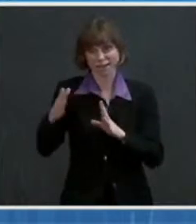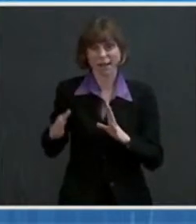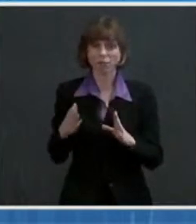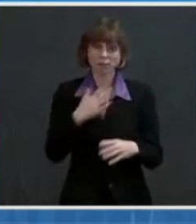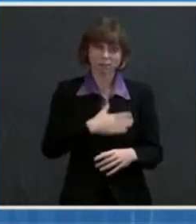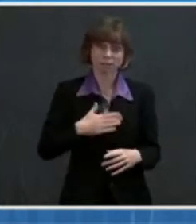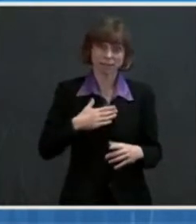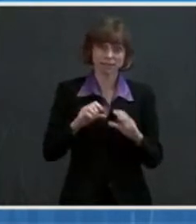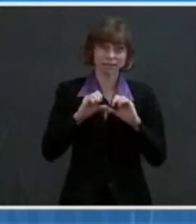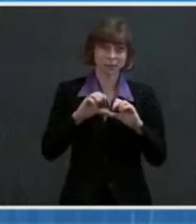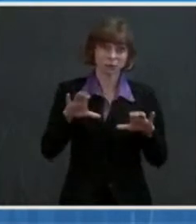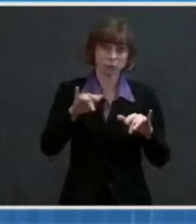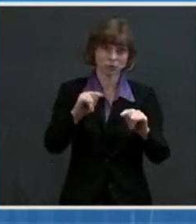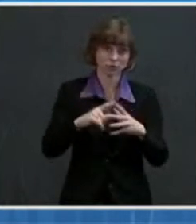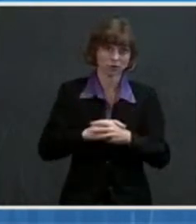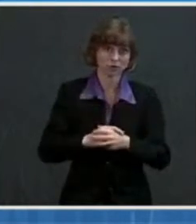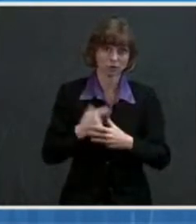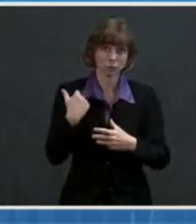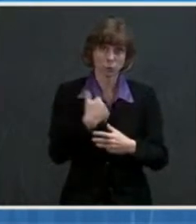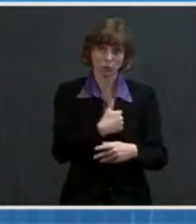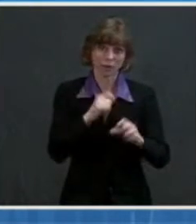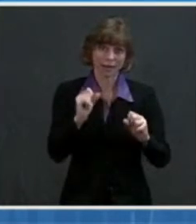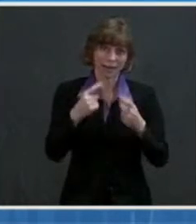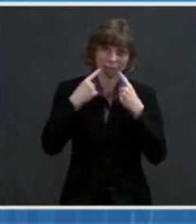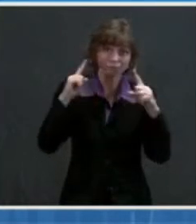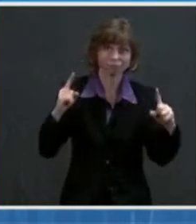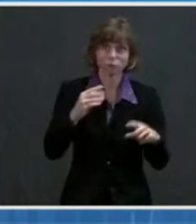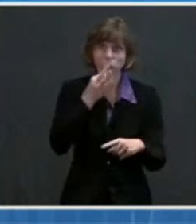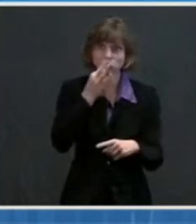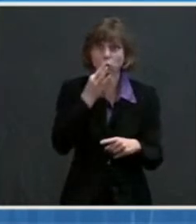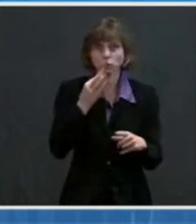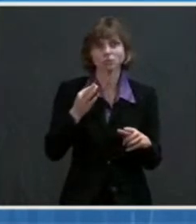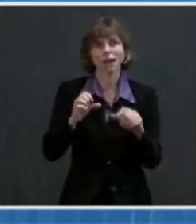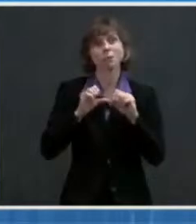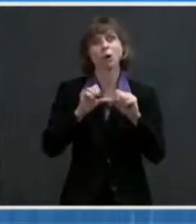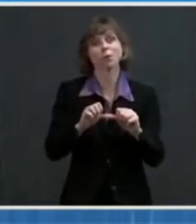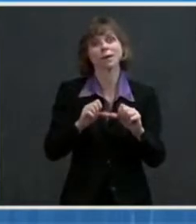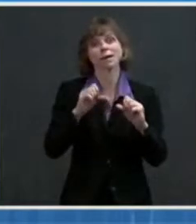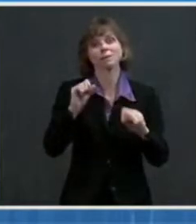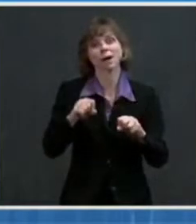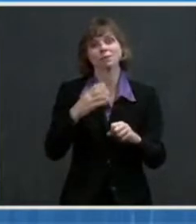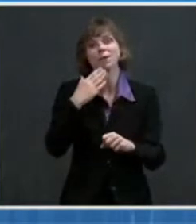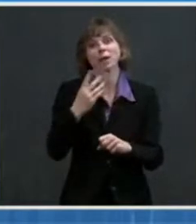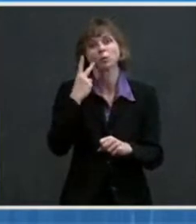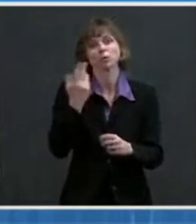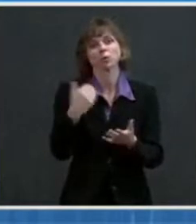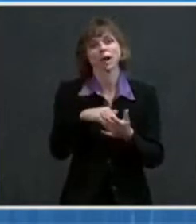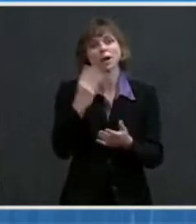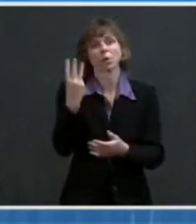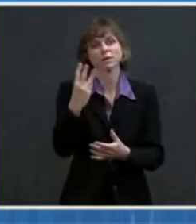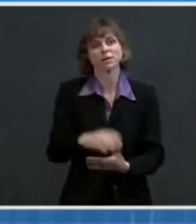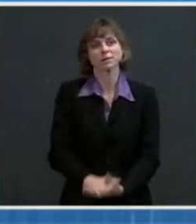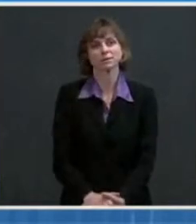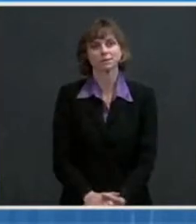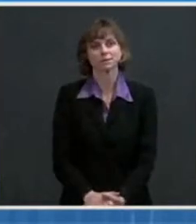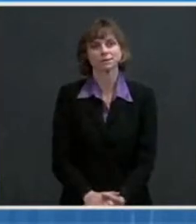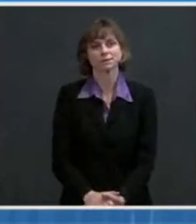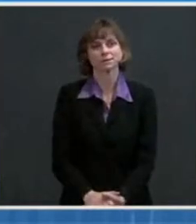TAKEN WITH REGARD TO FAMILY, PRENDZ AND NEIGHBORS AND WE ASK PEOPLE TO CONTINUE TO DO THAT SO